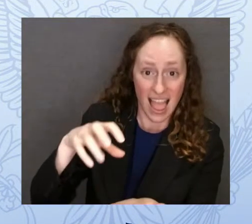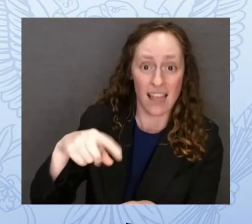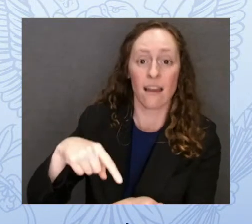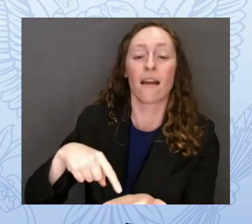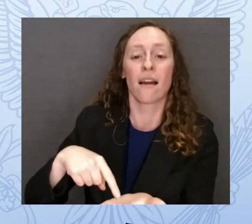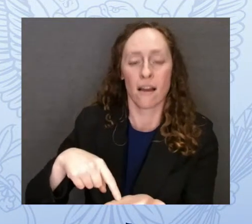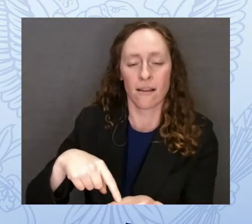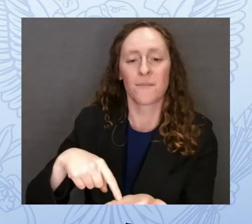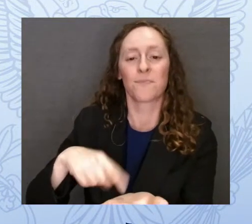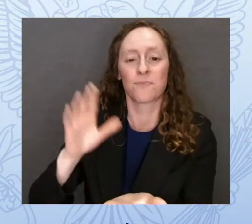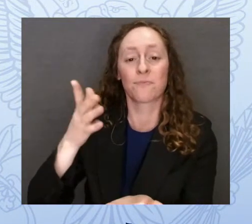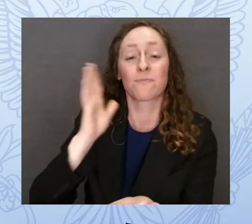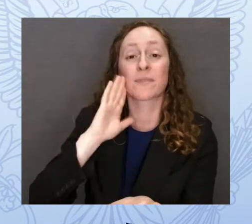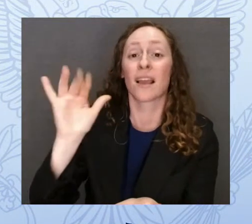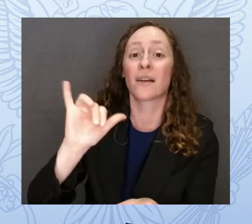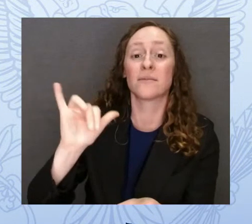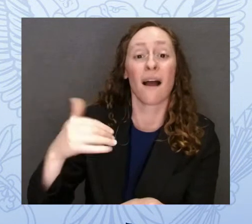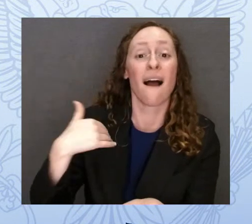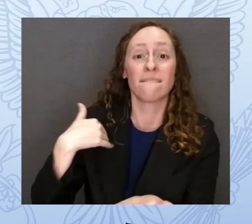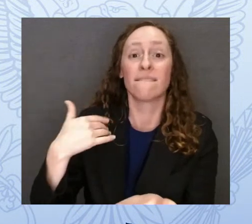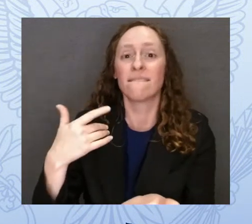And we have from citrus marigolds.